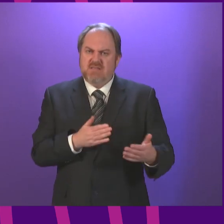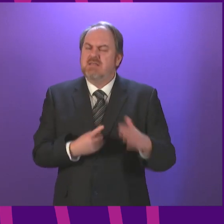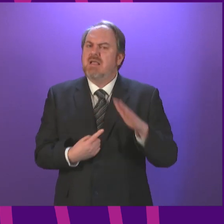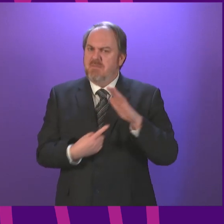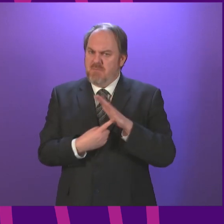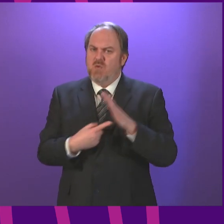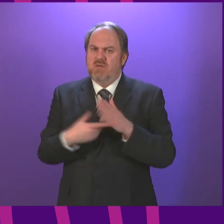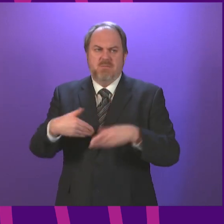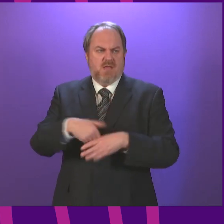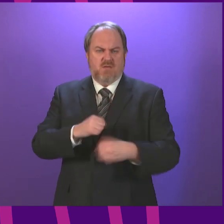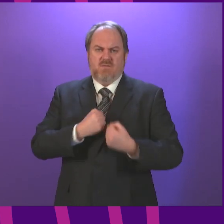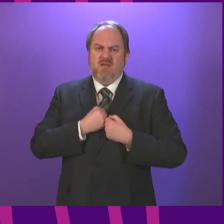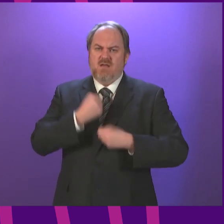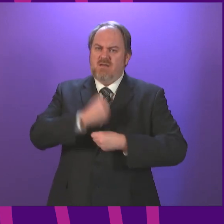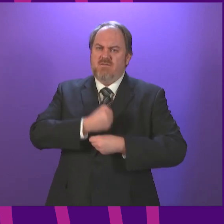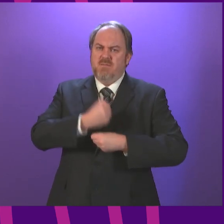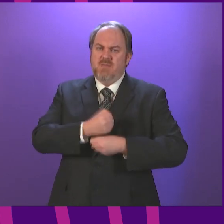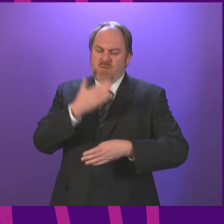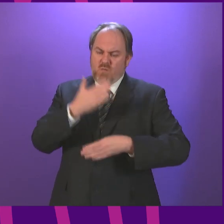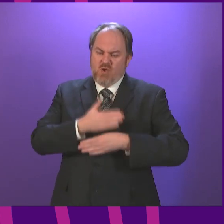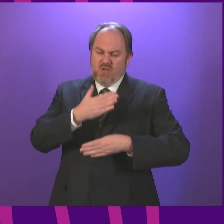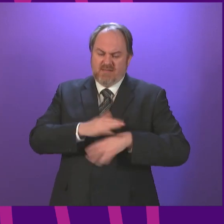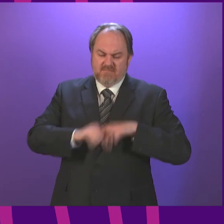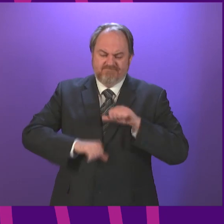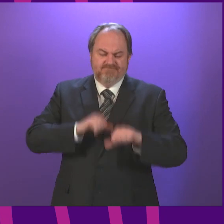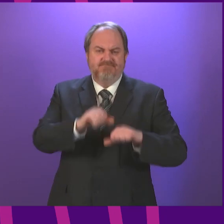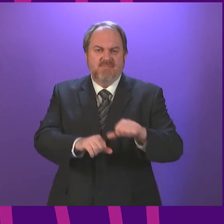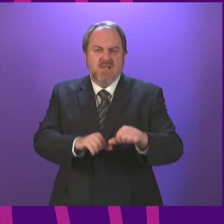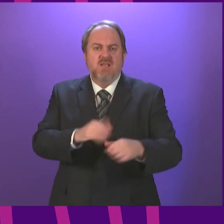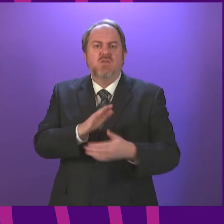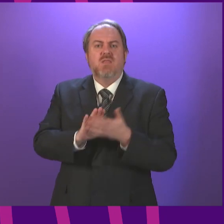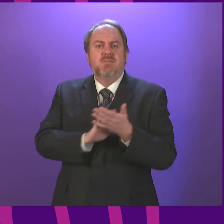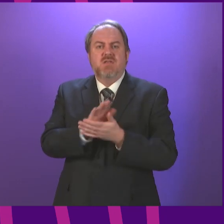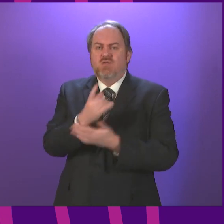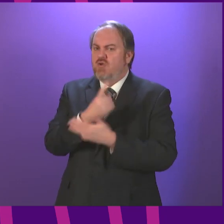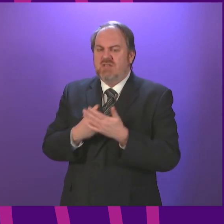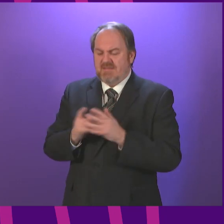to be, the focus of this Government, just as dealing with the acute impact of Covid